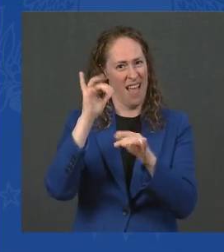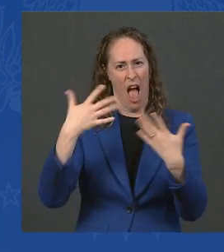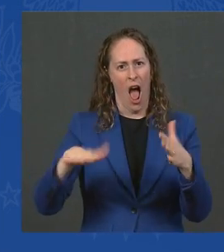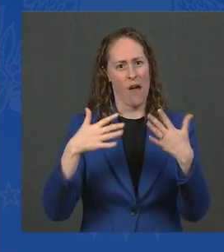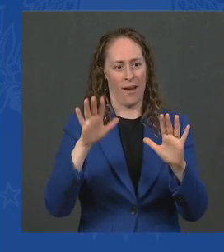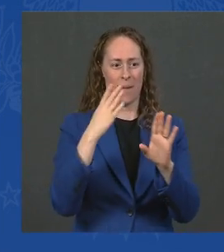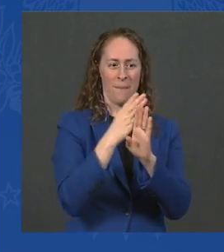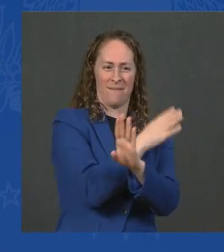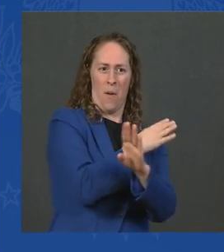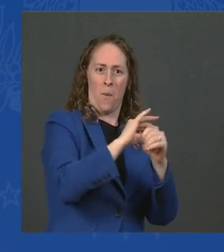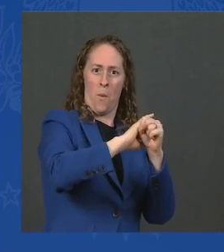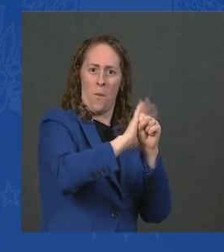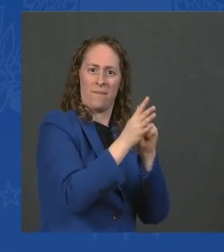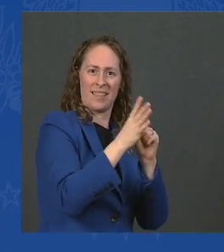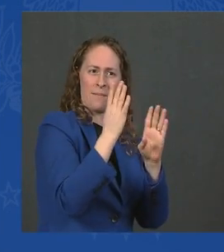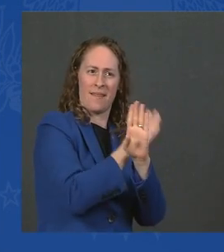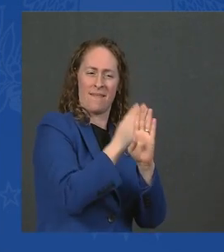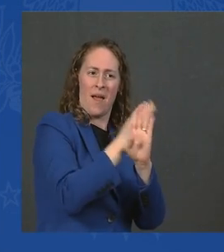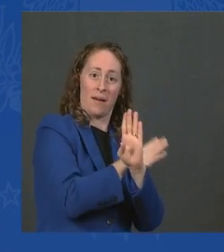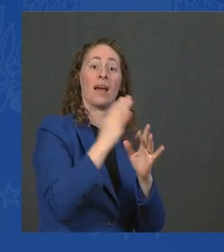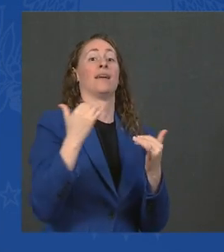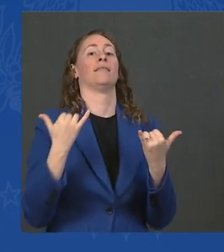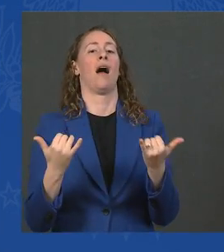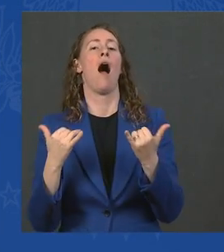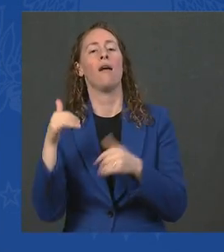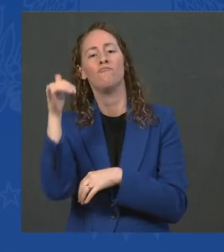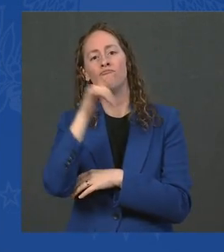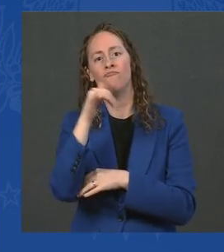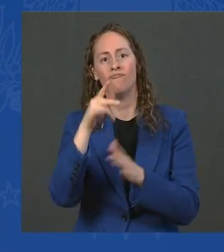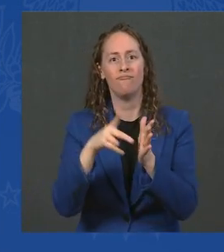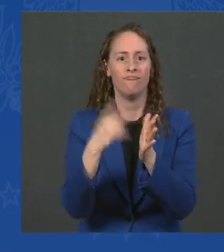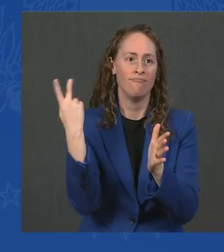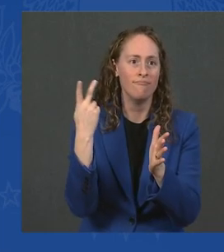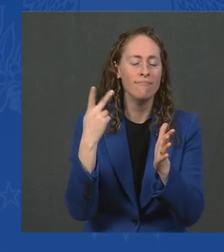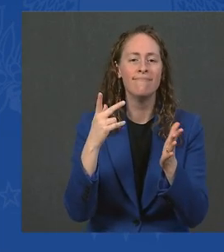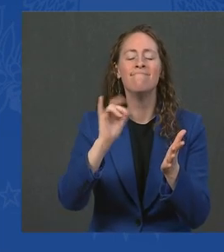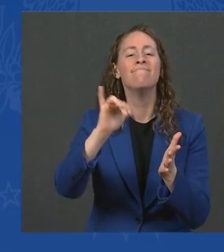Now, like a cough can start your heart racing